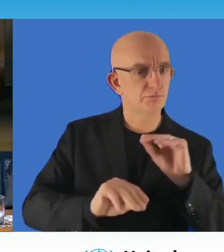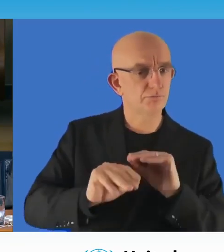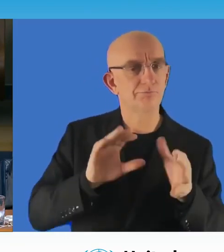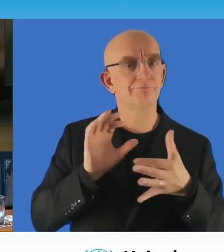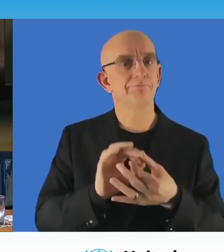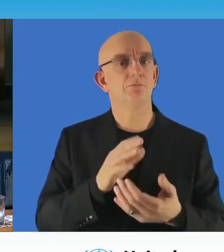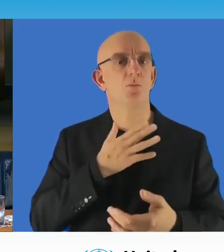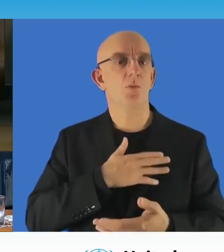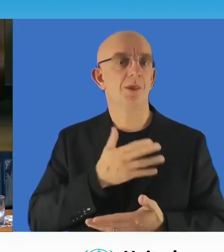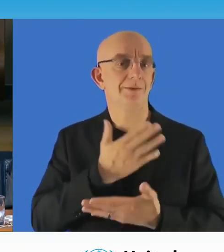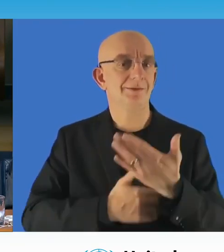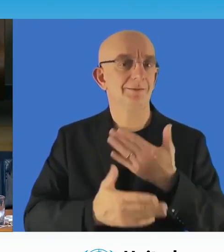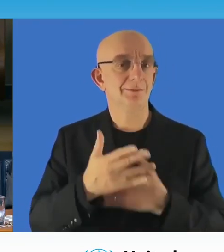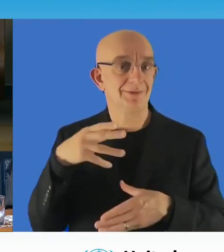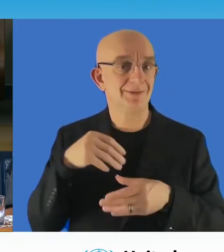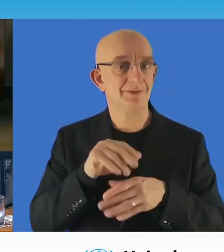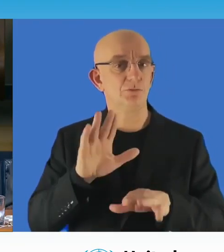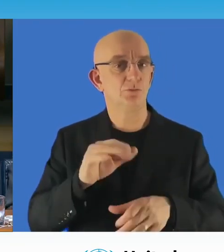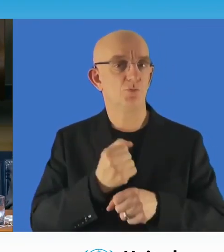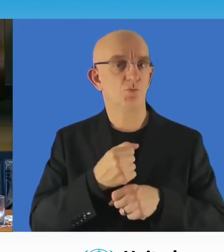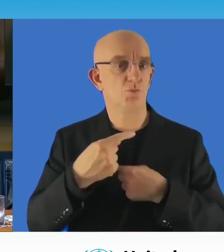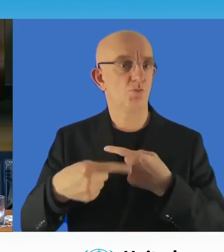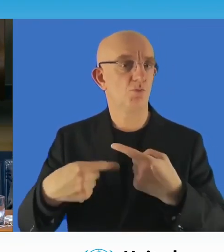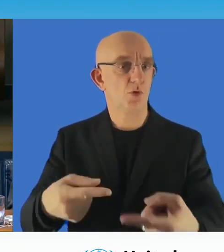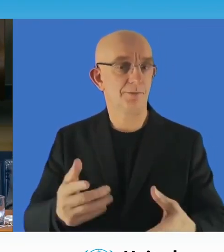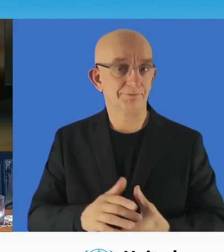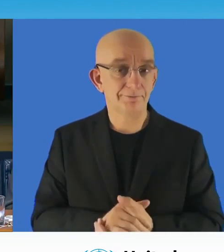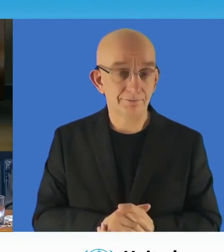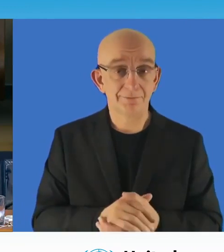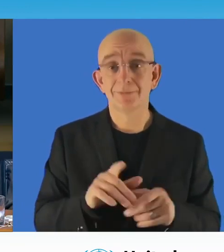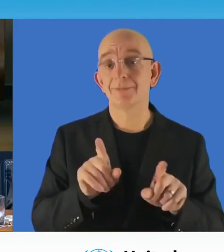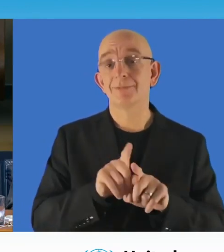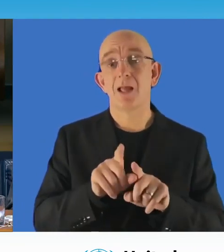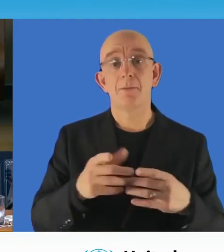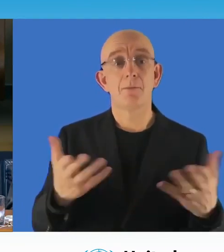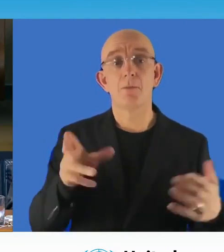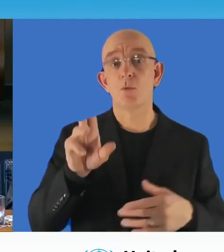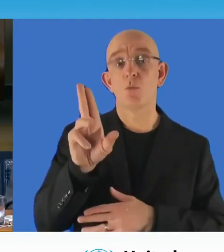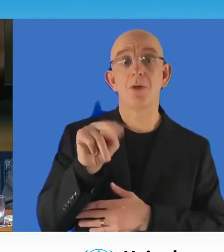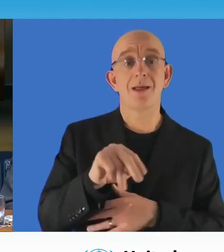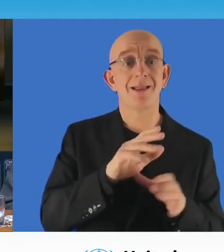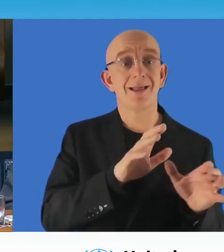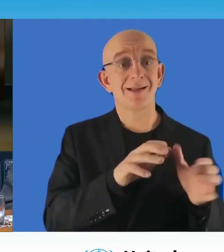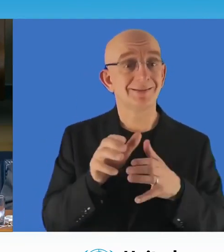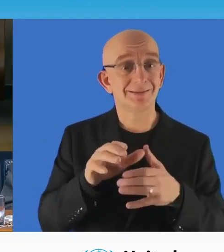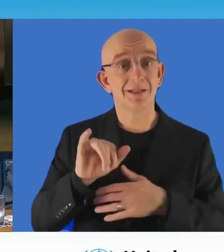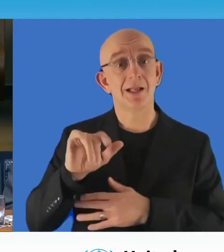with dependence with disabilities who formed the employee Resource Group on disability inclusion